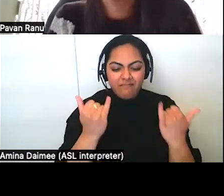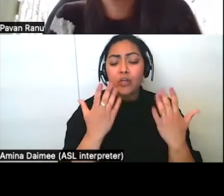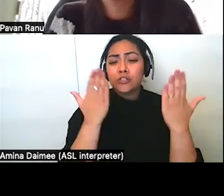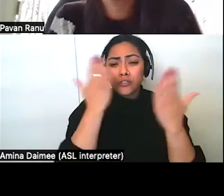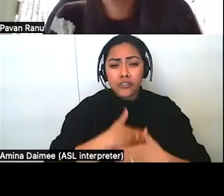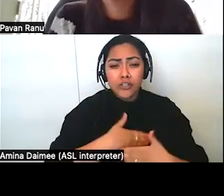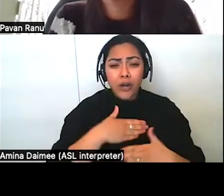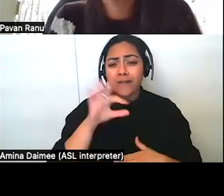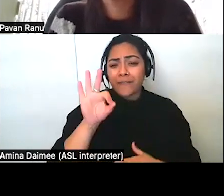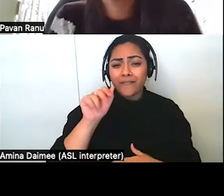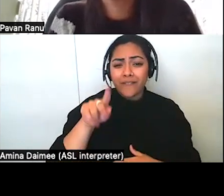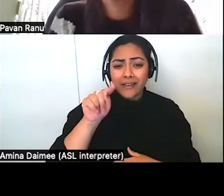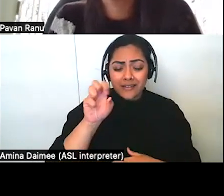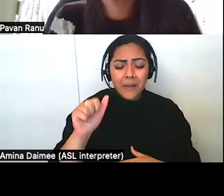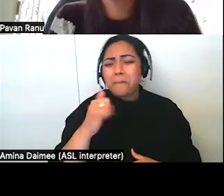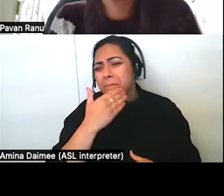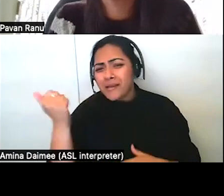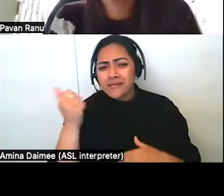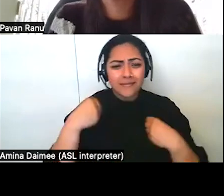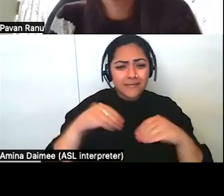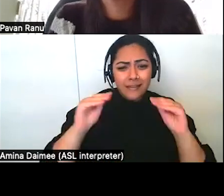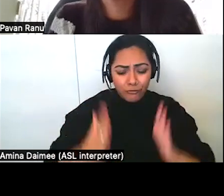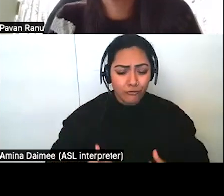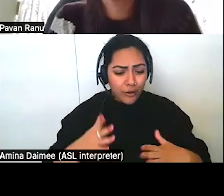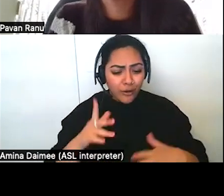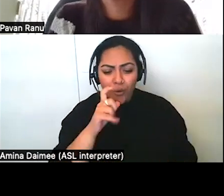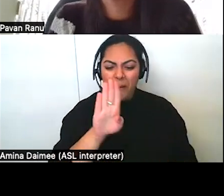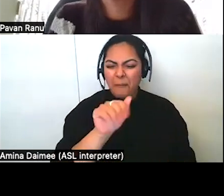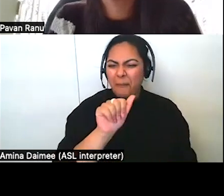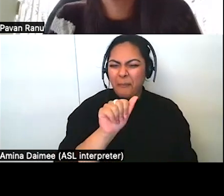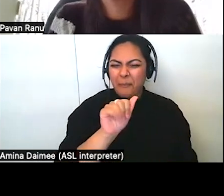Some of the bestsellers in this category included "Babel" or "Babel" by R.F. Kuang,